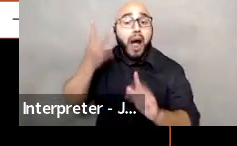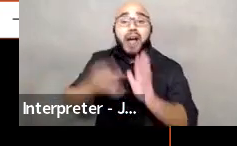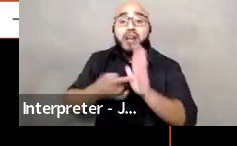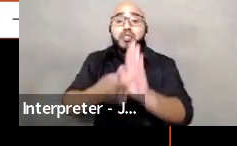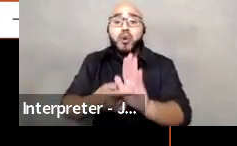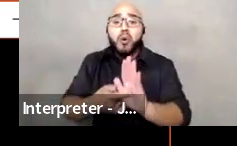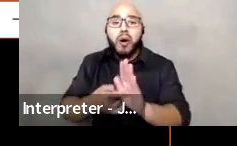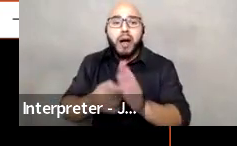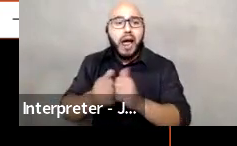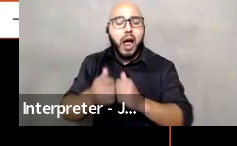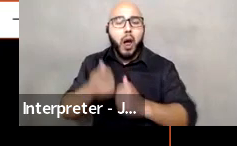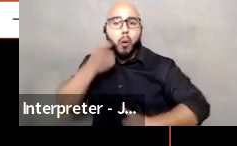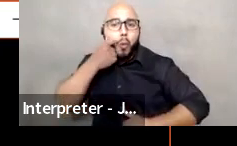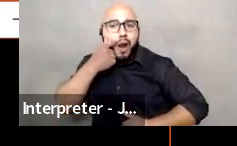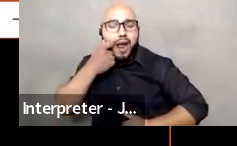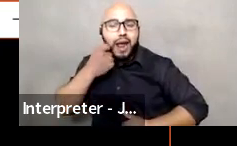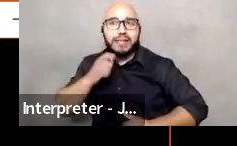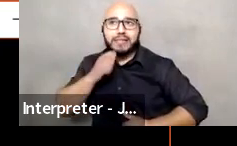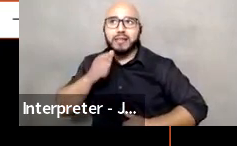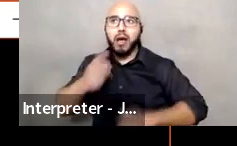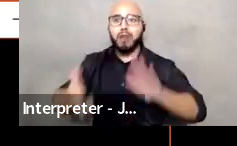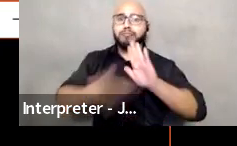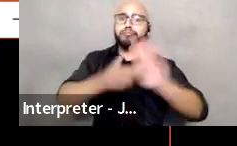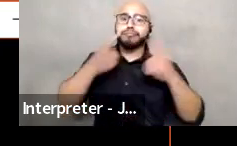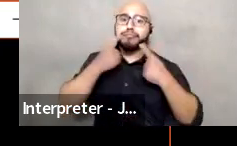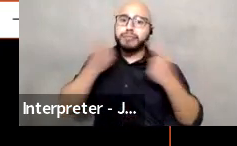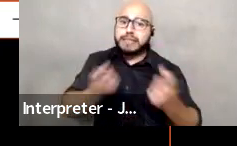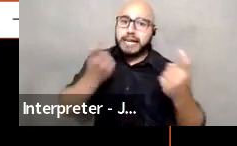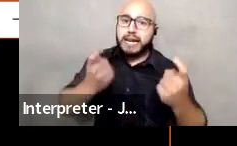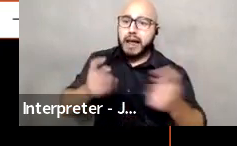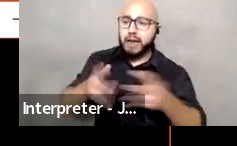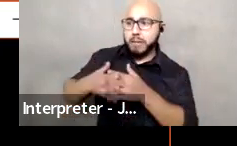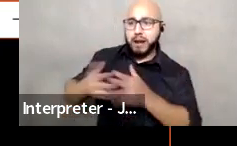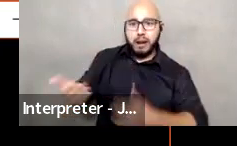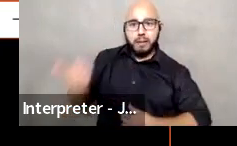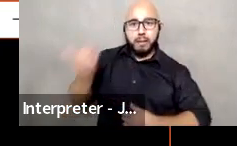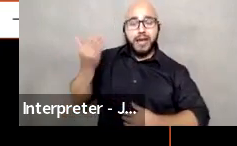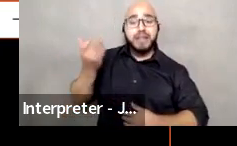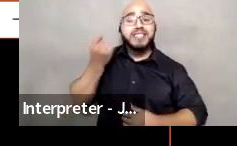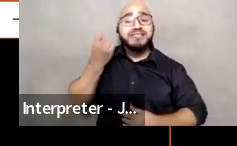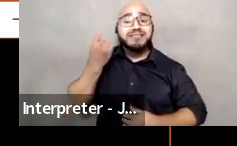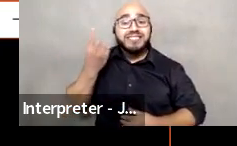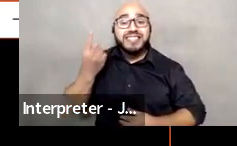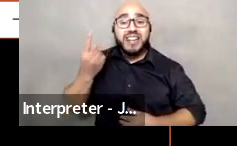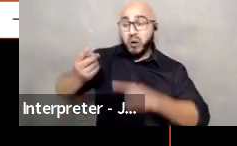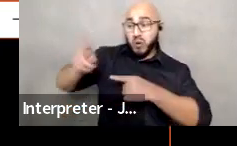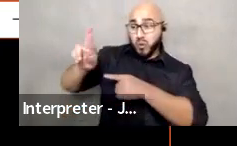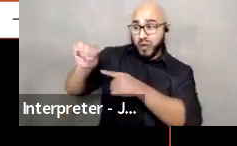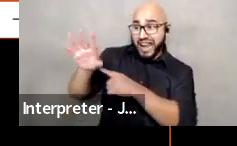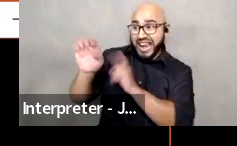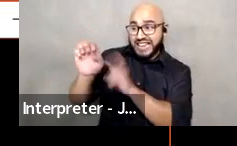Guess, of the American past, but. That it's really deeply entwined, deeply in.